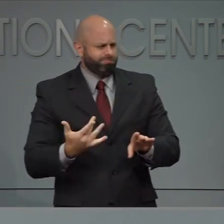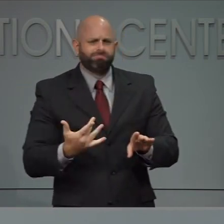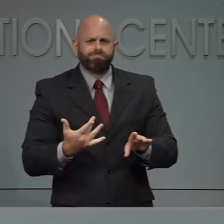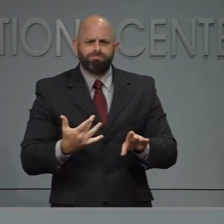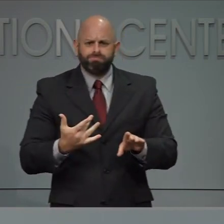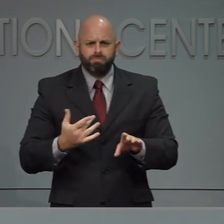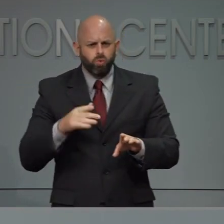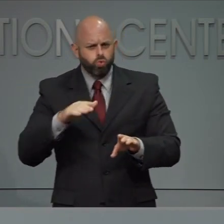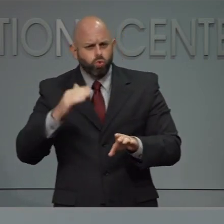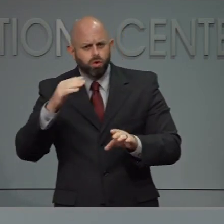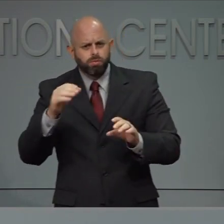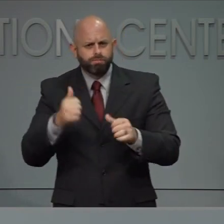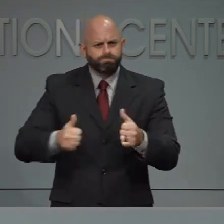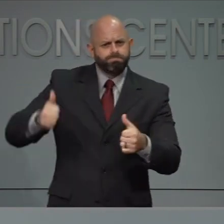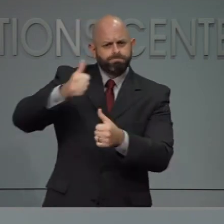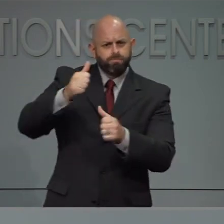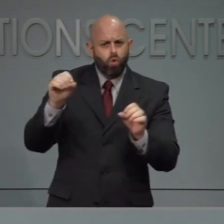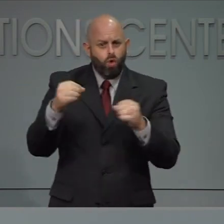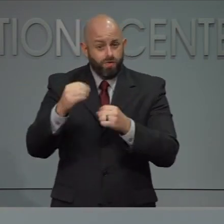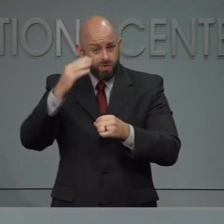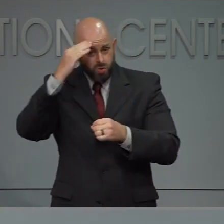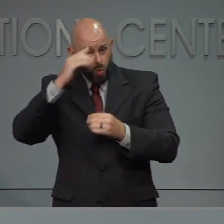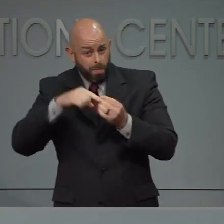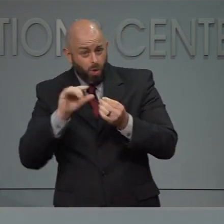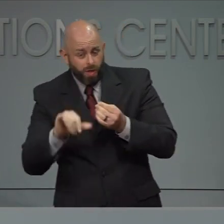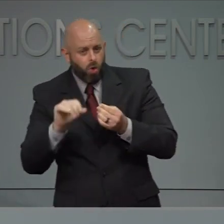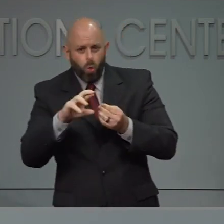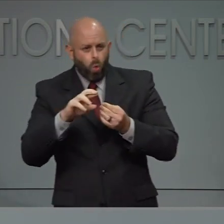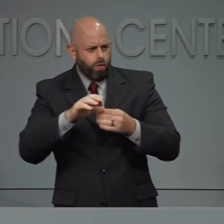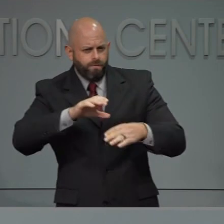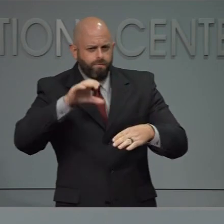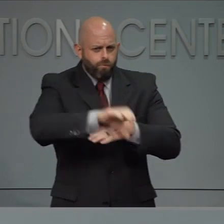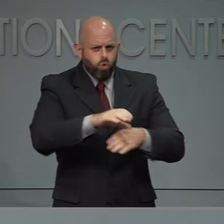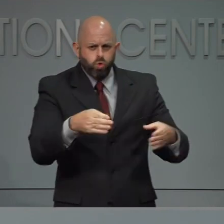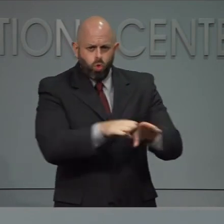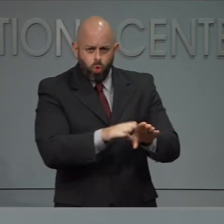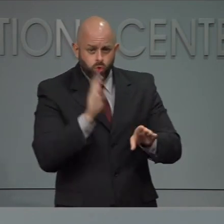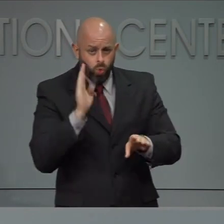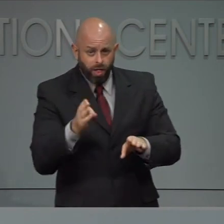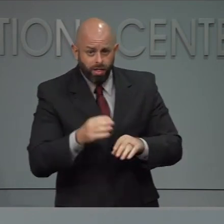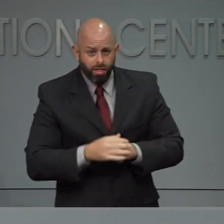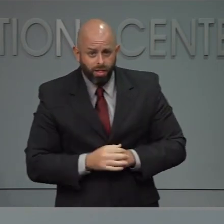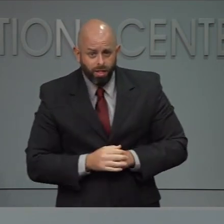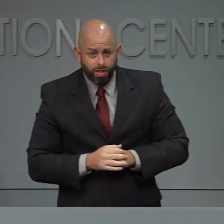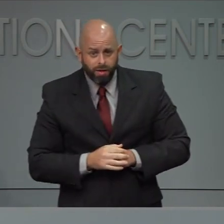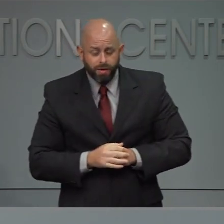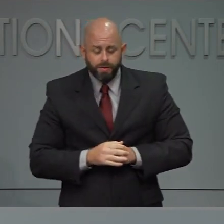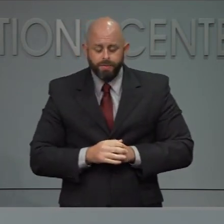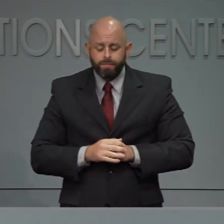WHERE ARE THERE ANY PLANS FOR ENFORCEMENT. REKHA THANKS TO THAT QUESTION. I'M NOT AWARE OF THAT